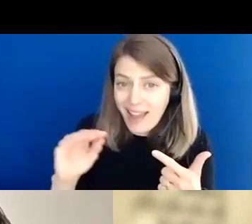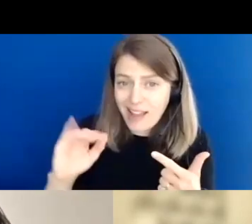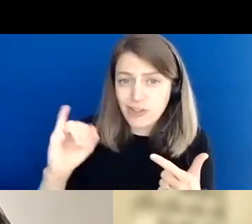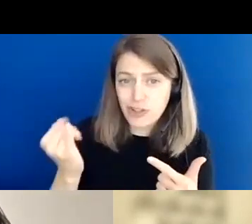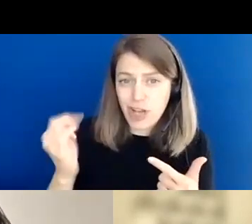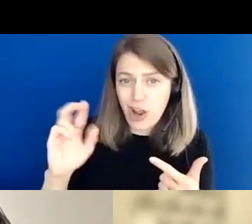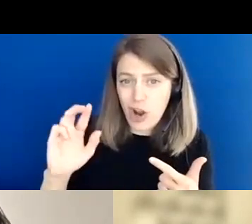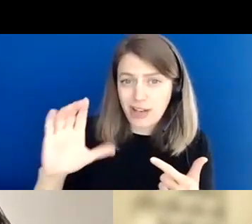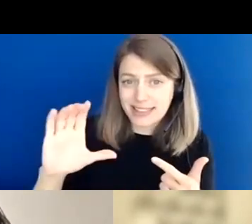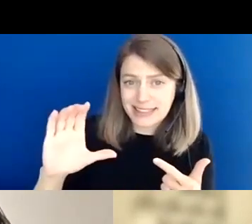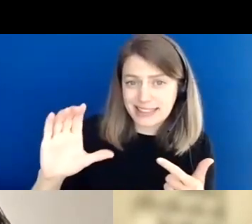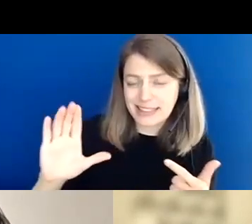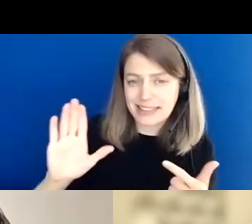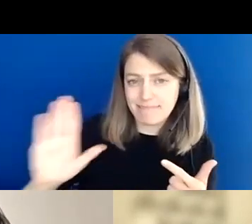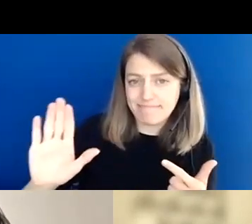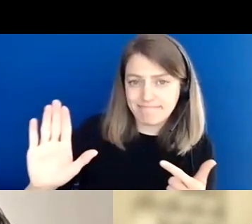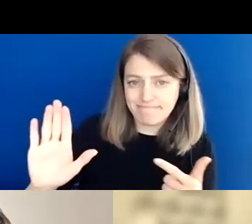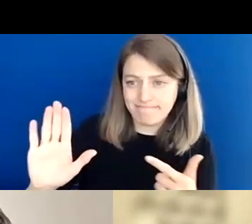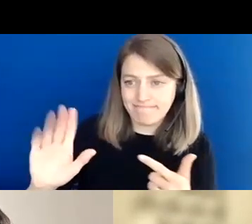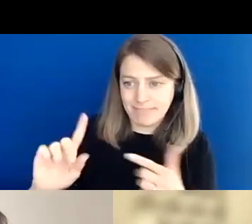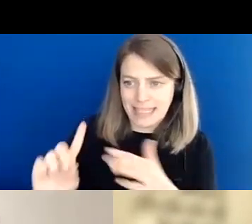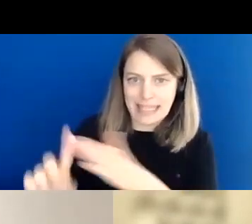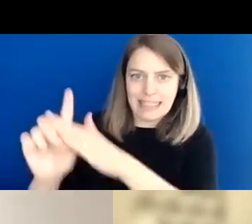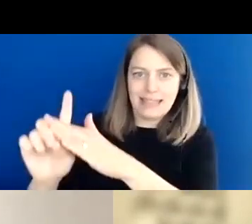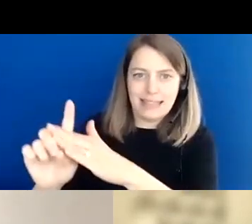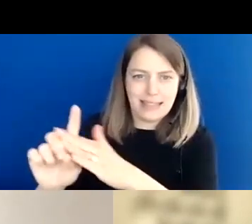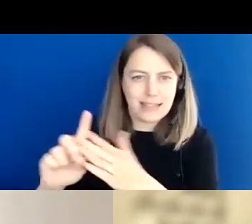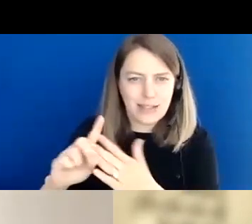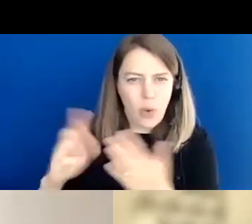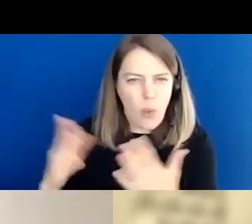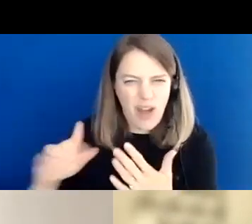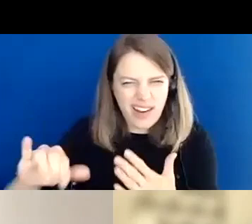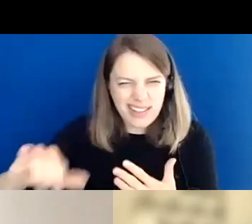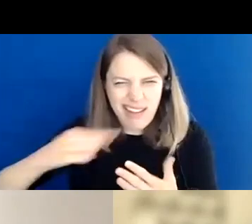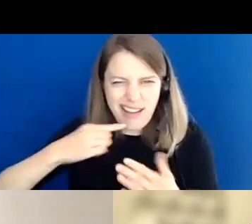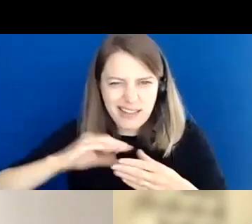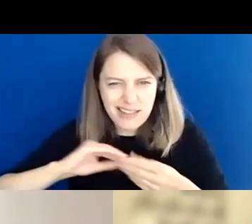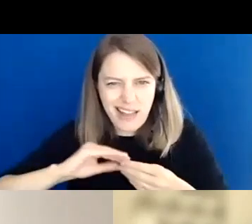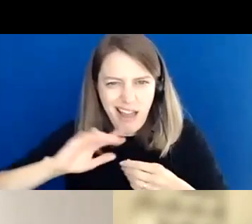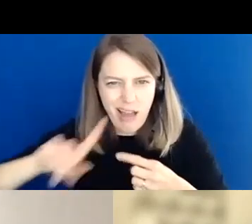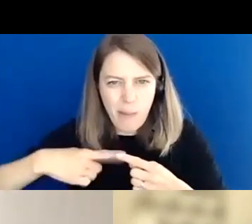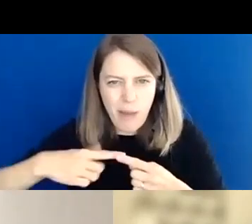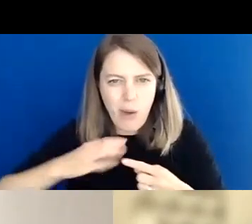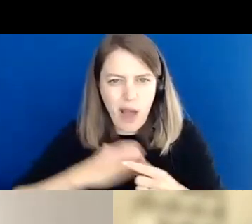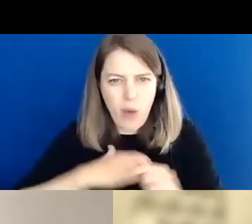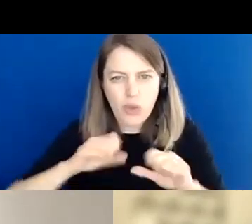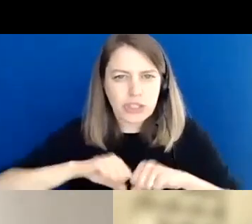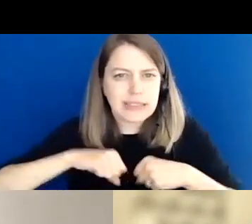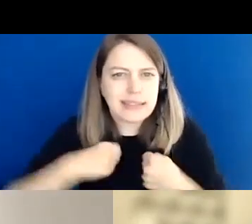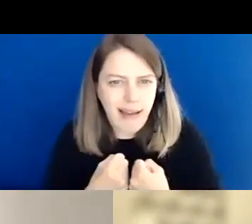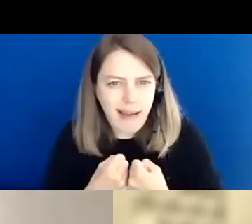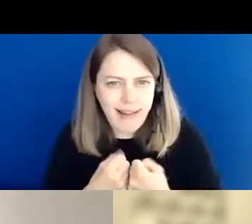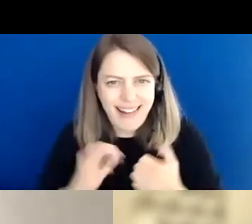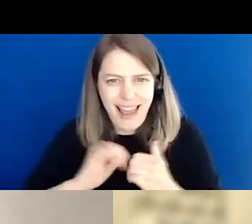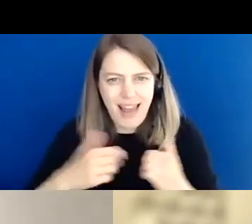about the way in which our society approaches disabled people.